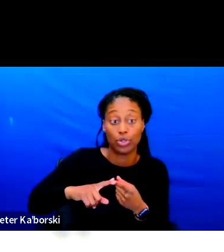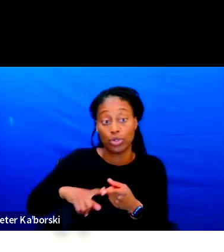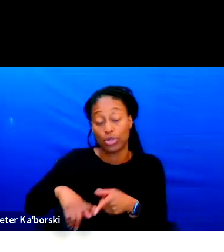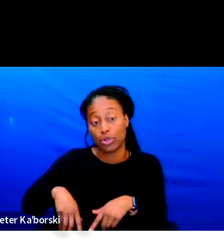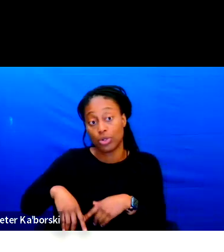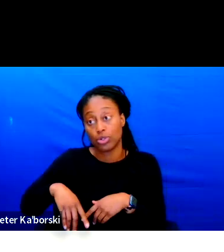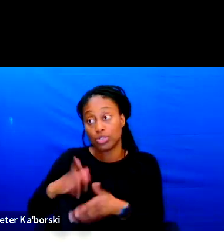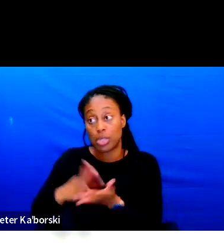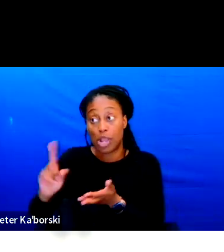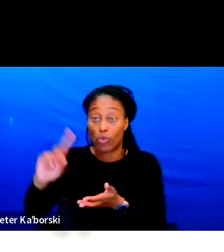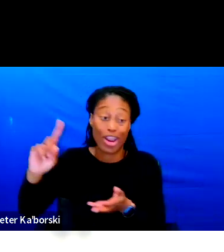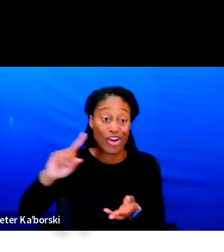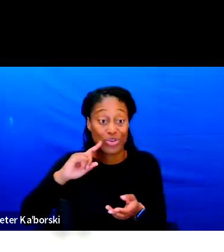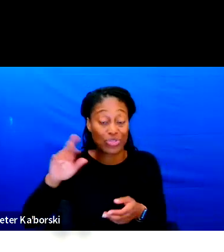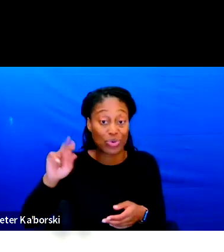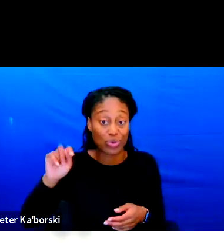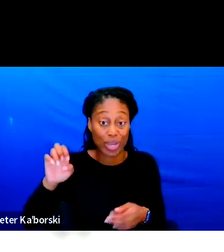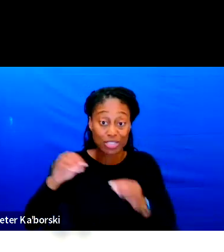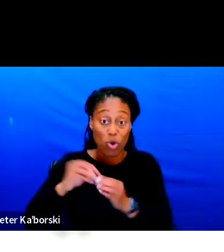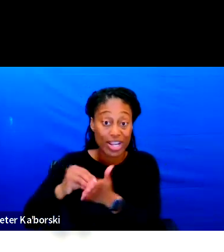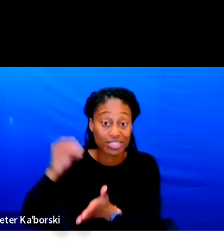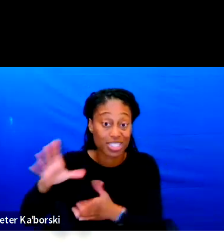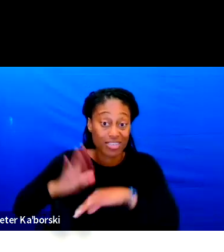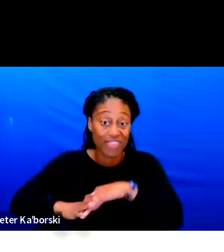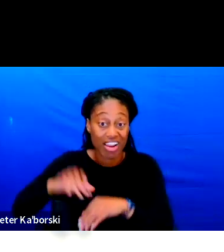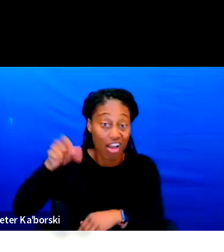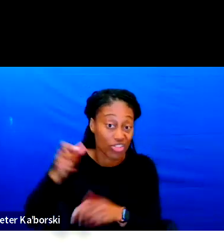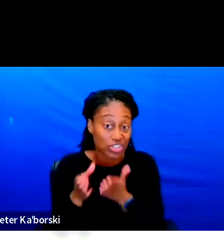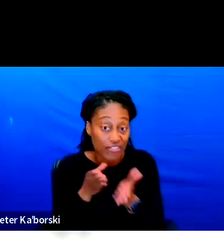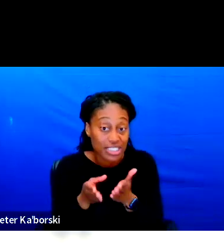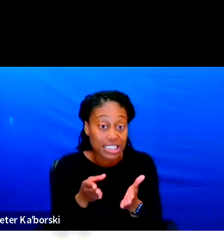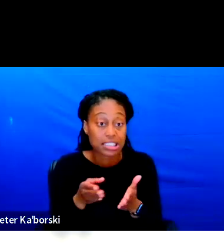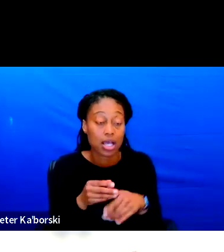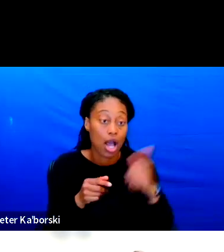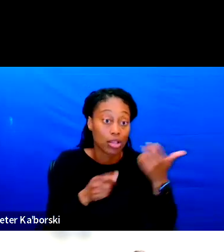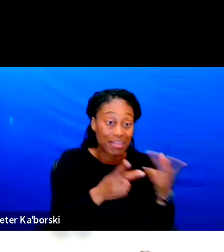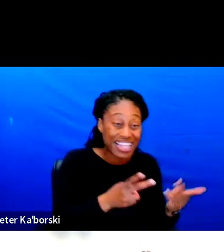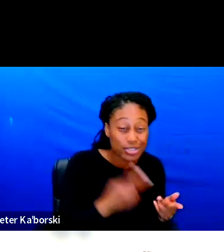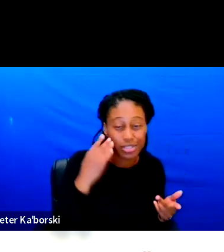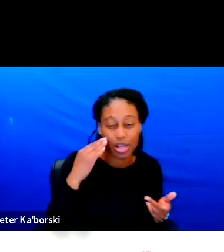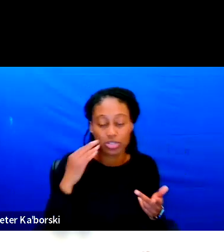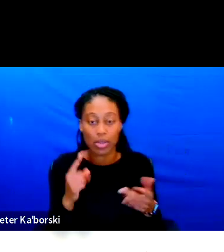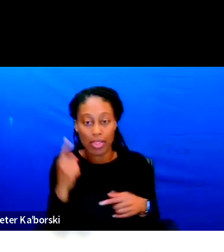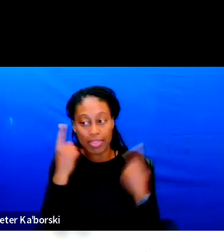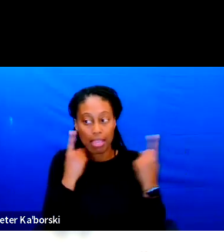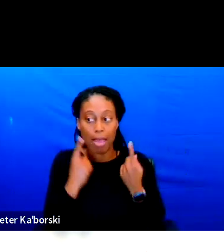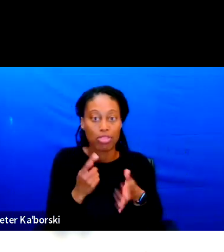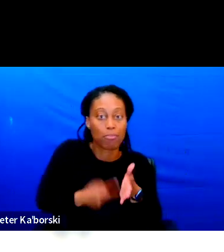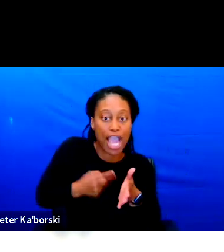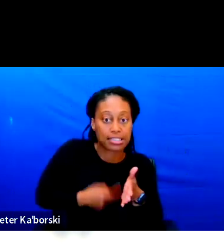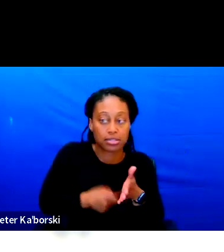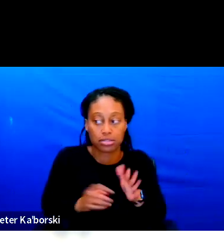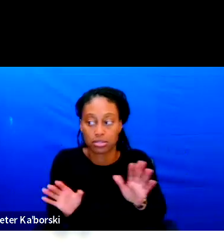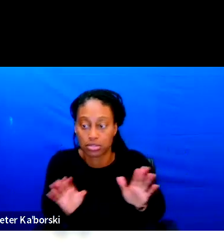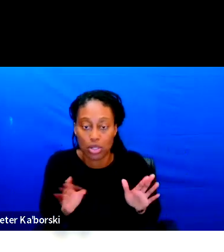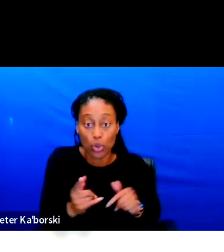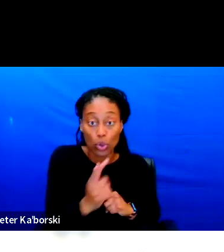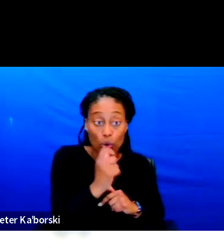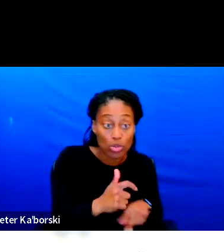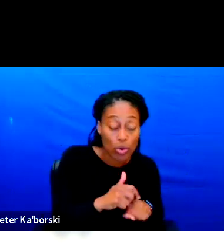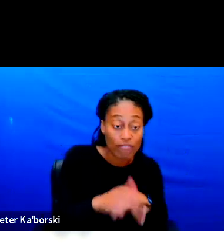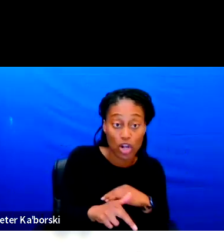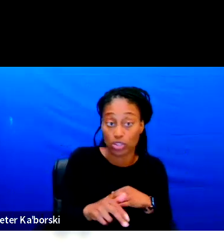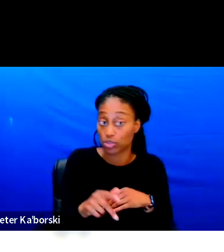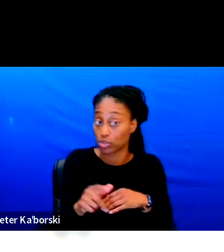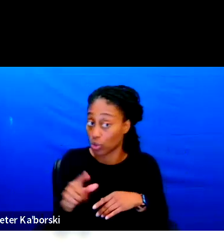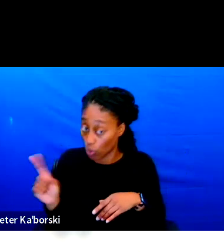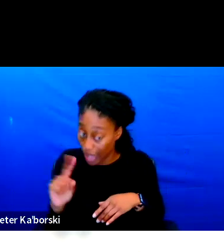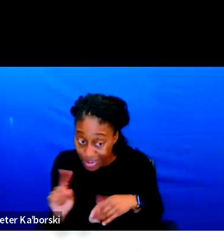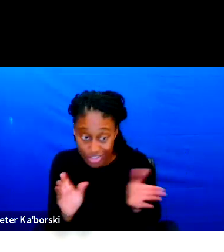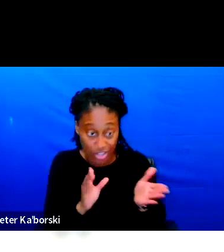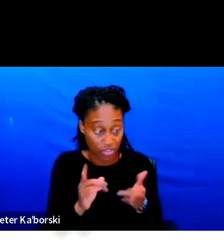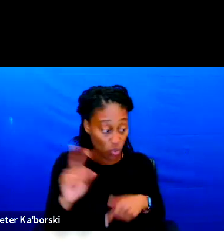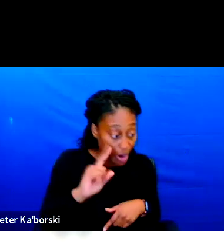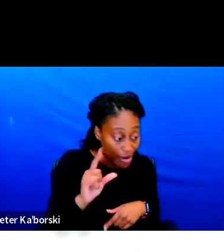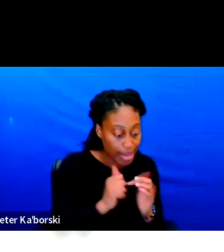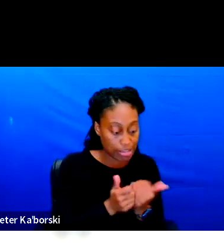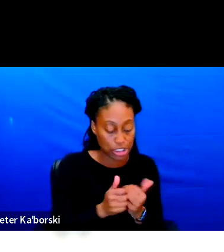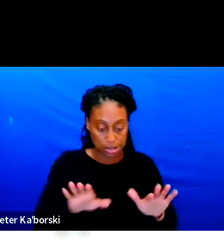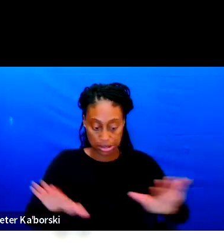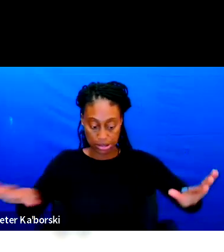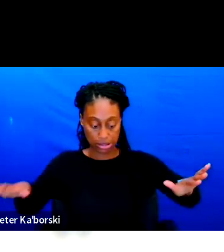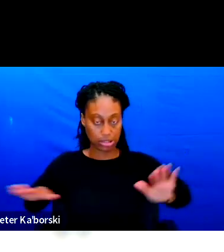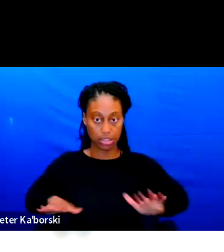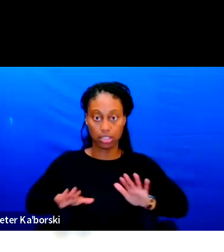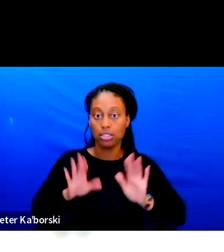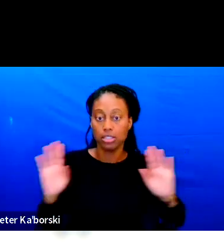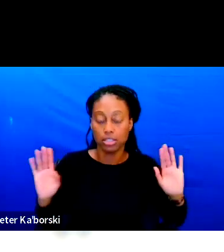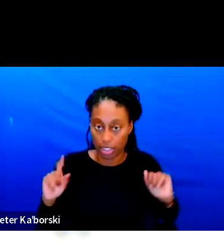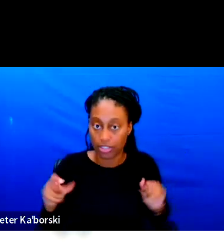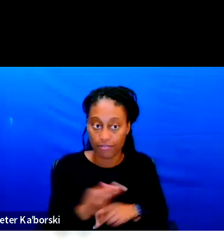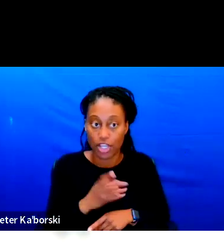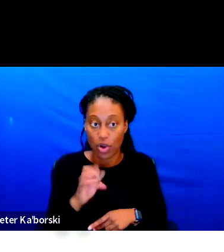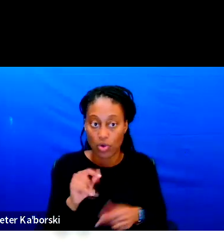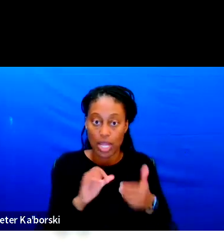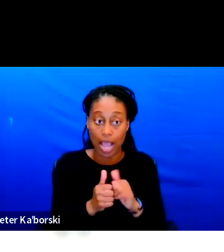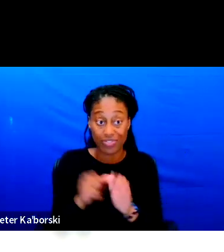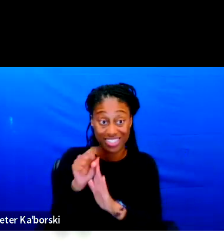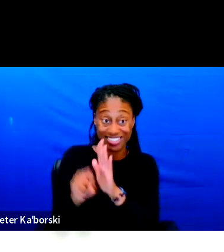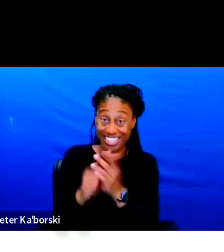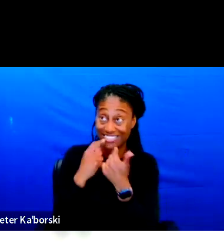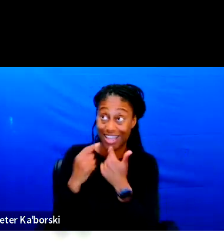Tom Olin: or more than other services. So you know, it goes into, you know who who is? Who are the referrals? You know what are the services and the agencies. You know, we we're gonna have to figure out a way to have the State tell us, you know, if there